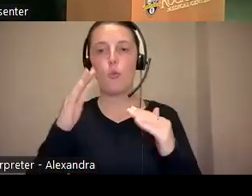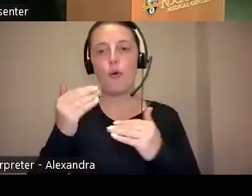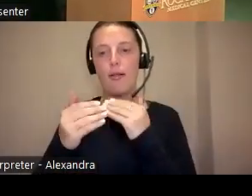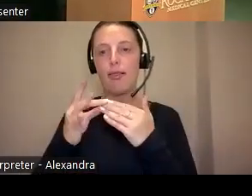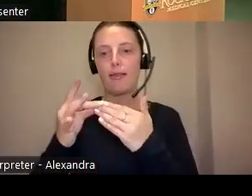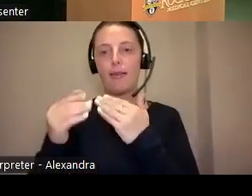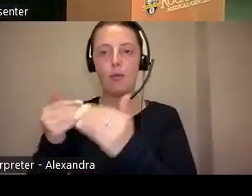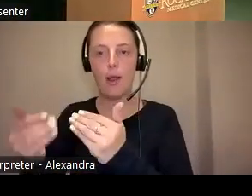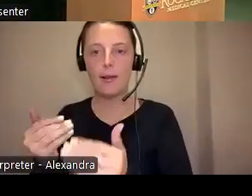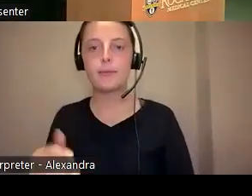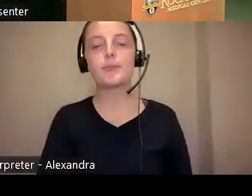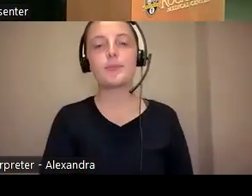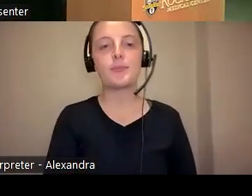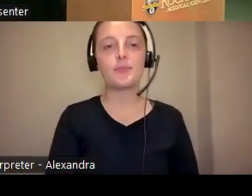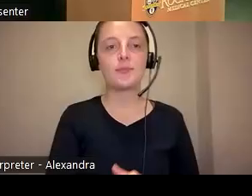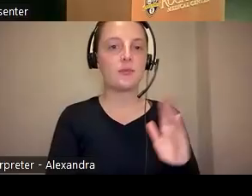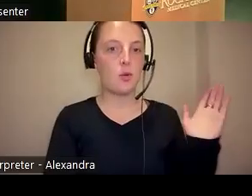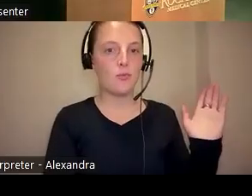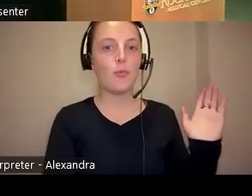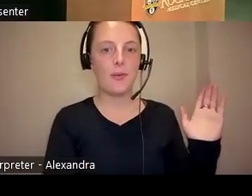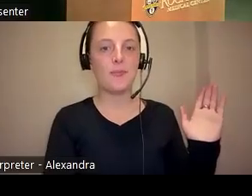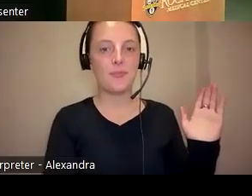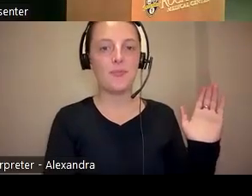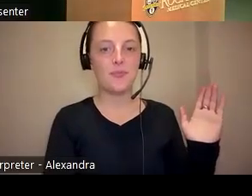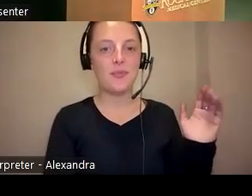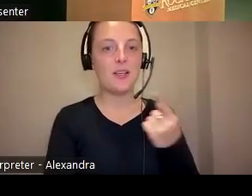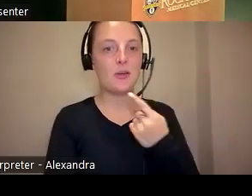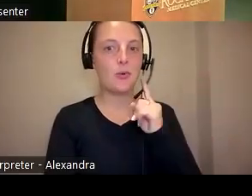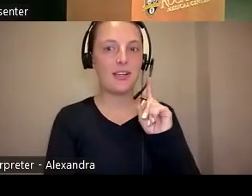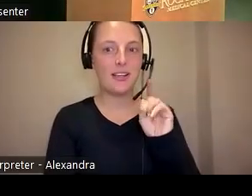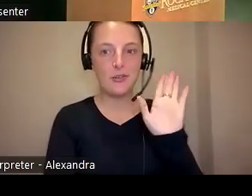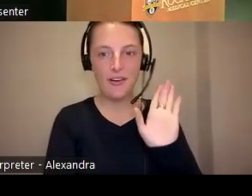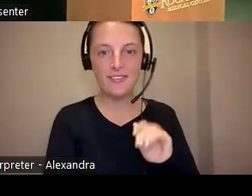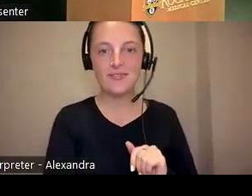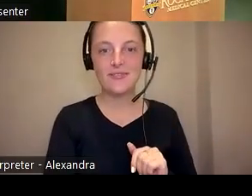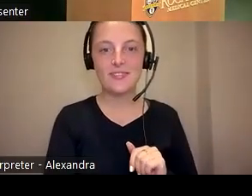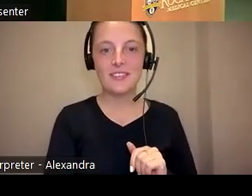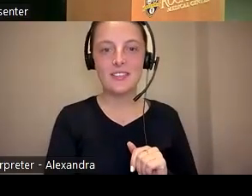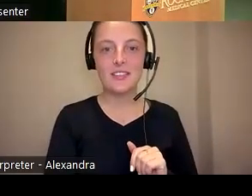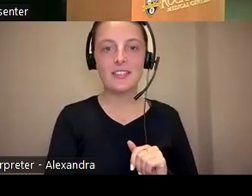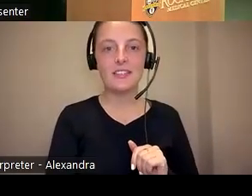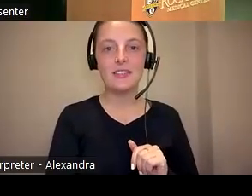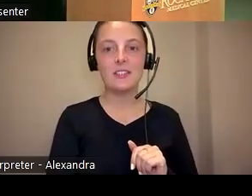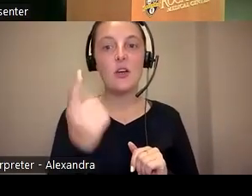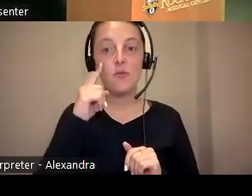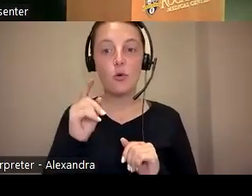great. Um so we uh the speakers today we have no commercial financial disclosures and I would